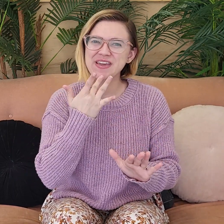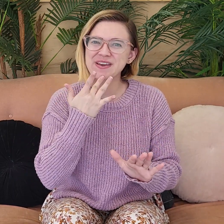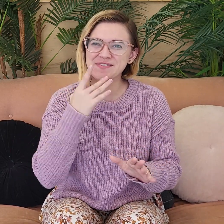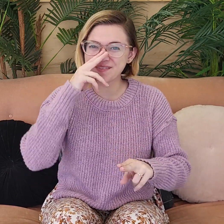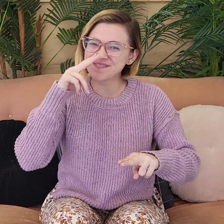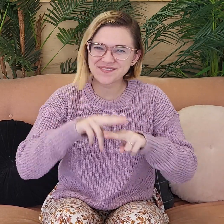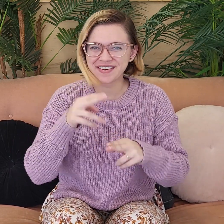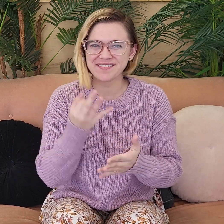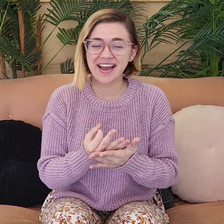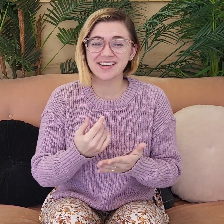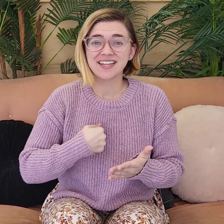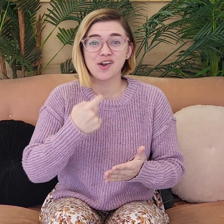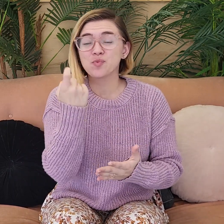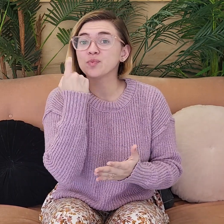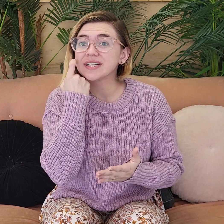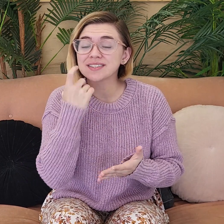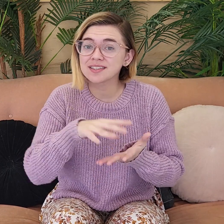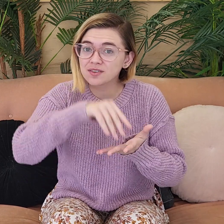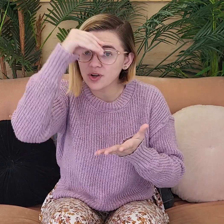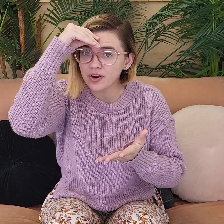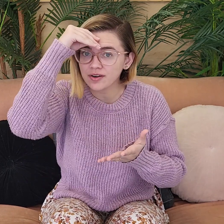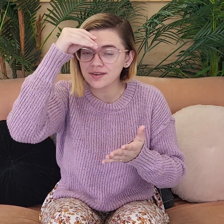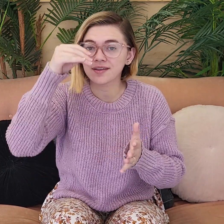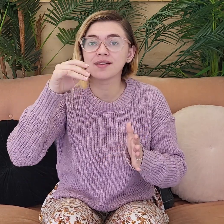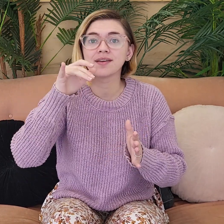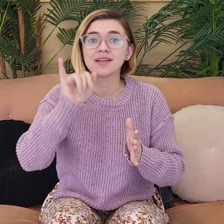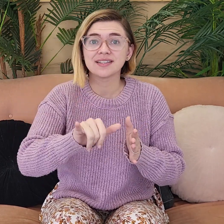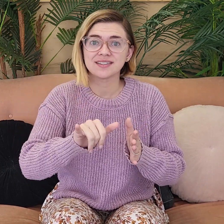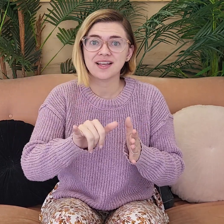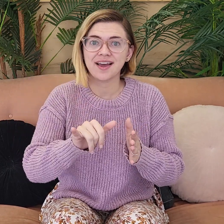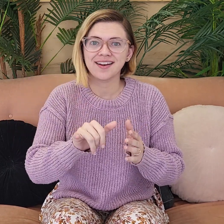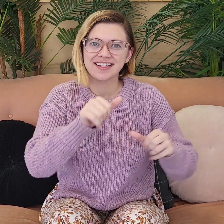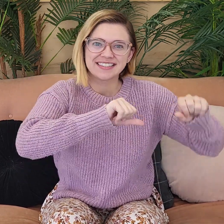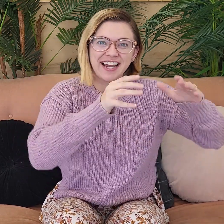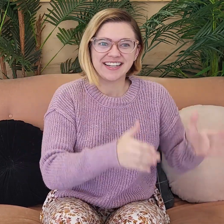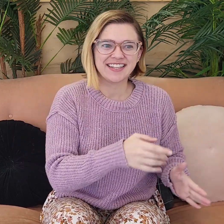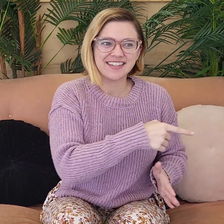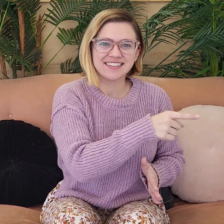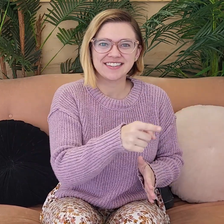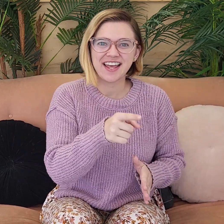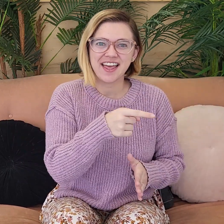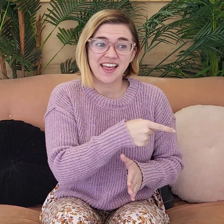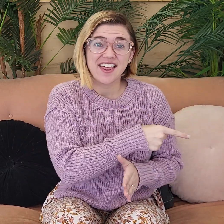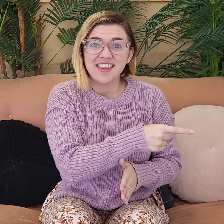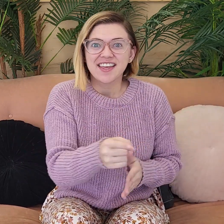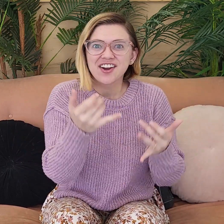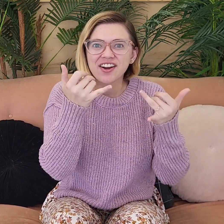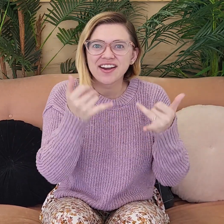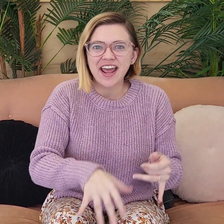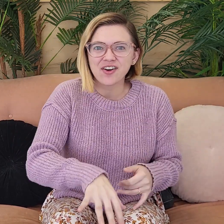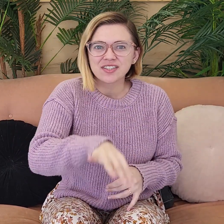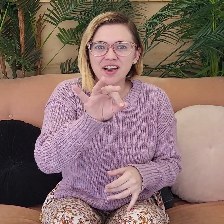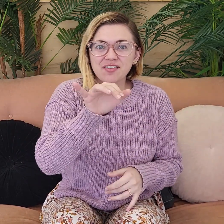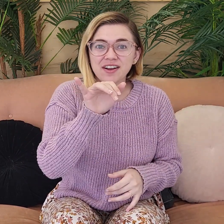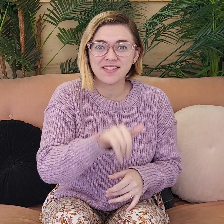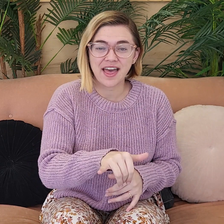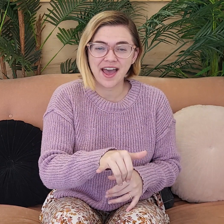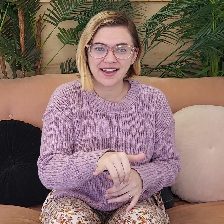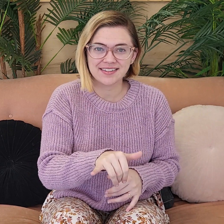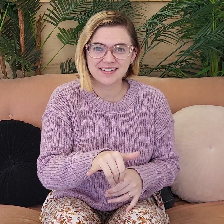So one of my absolutely favorite fun facts that I recently learned is that scientists, they are just now